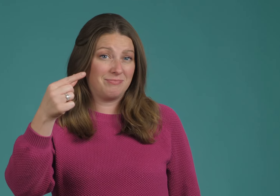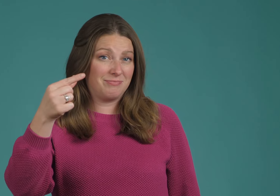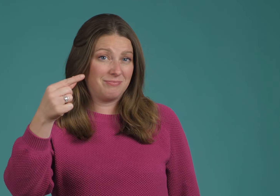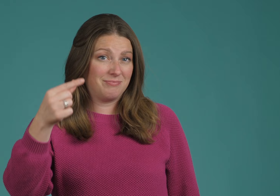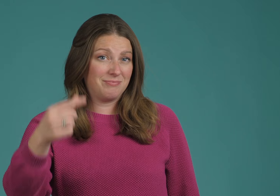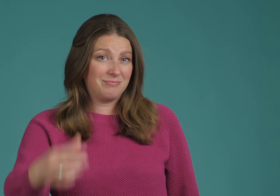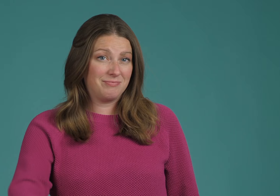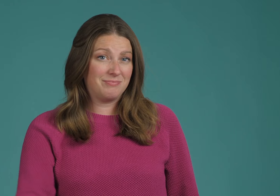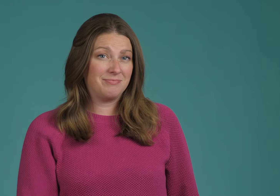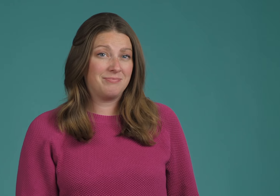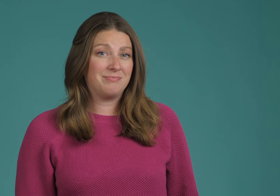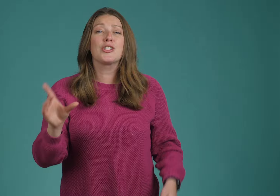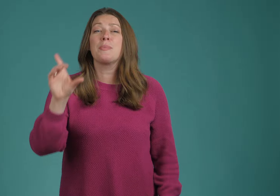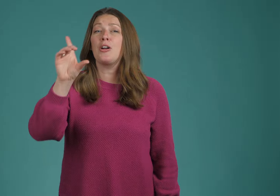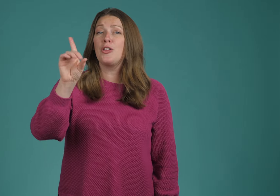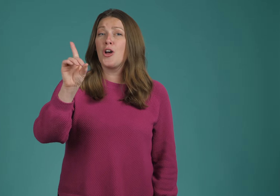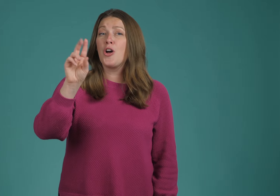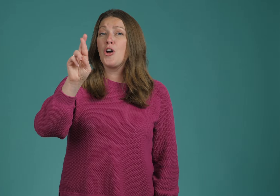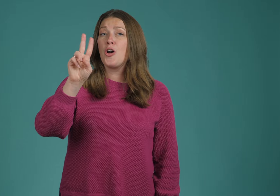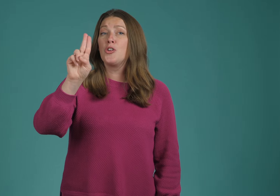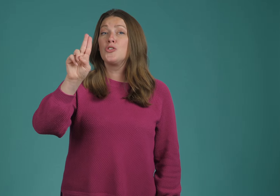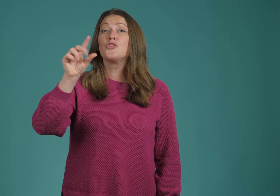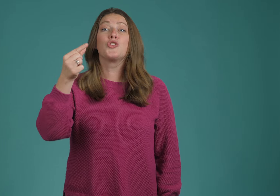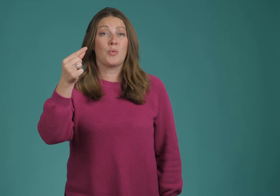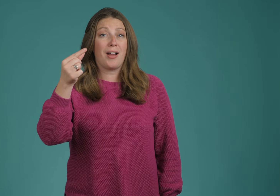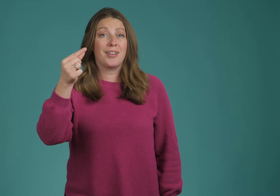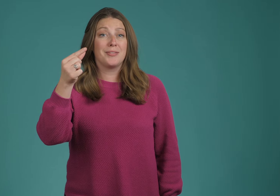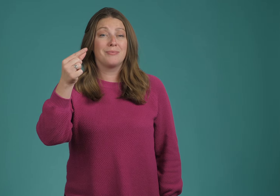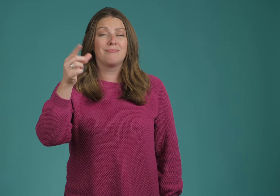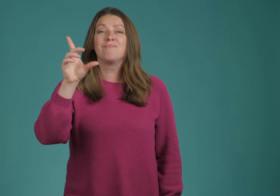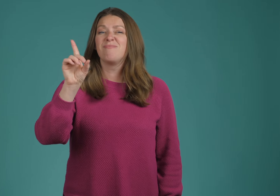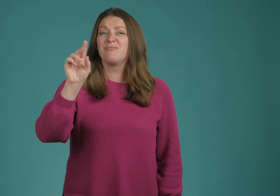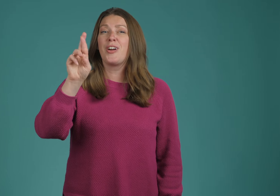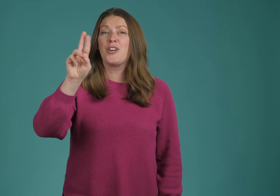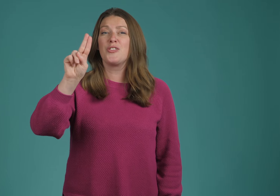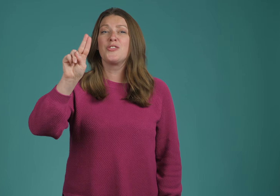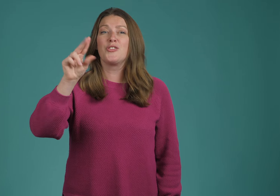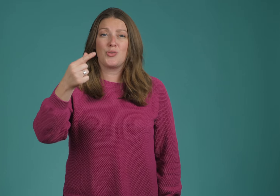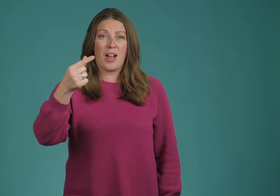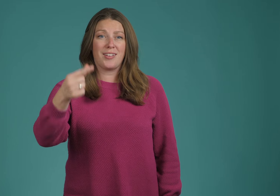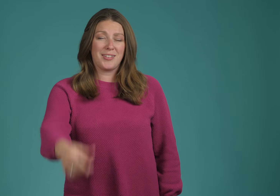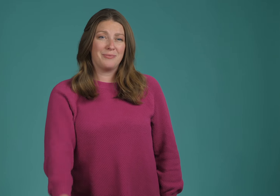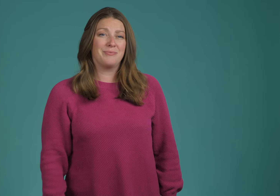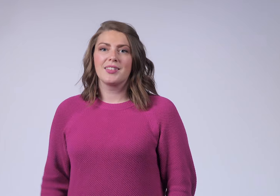so it's safe to fingerspell drug. Drug.